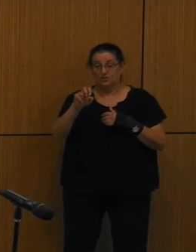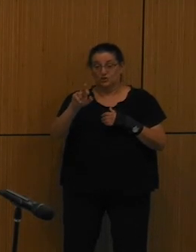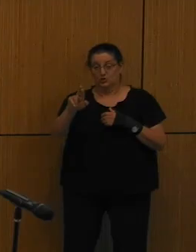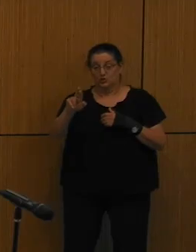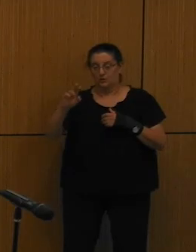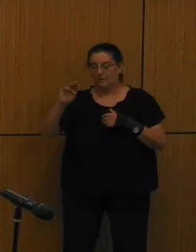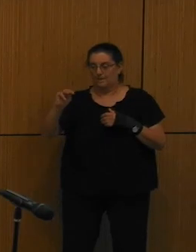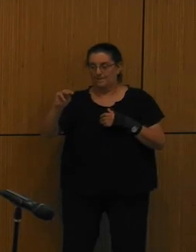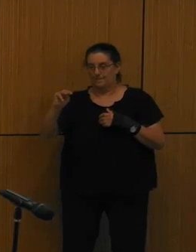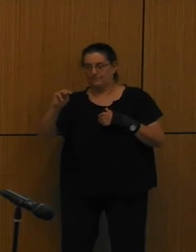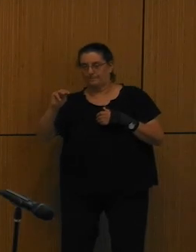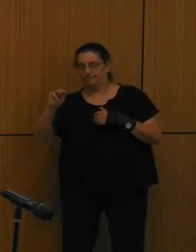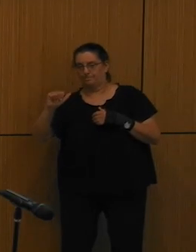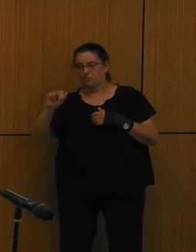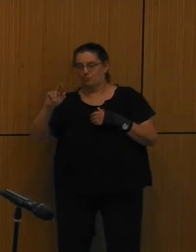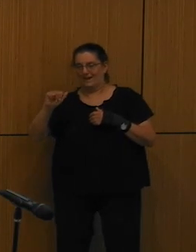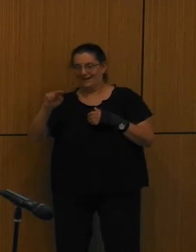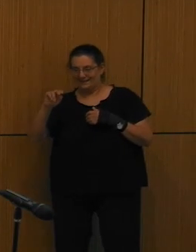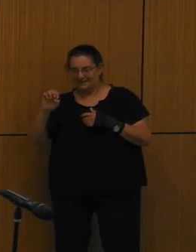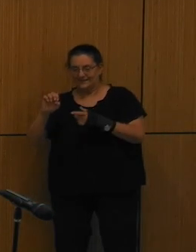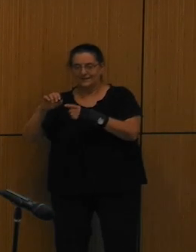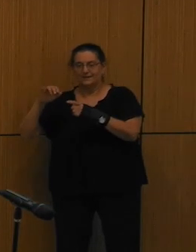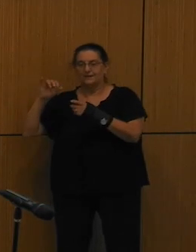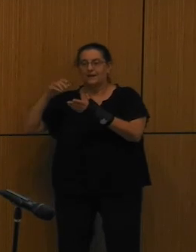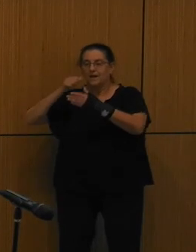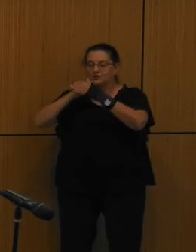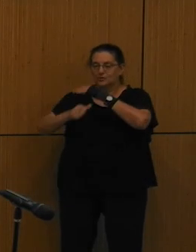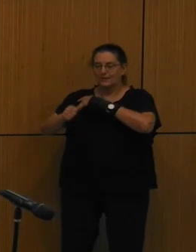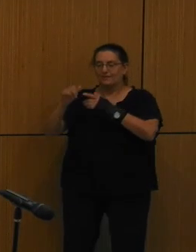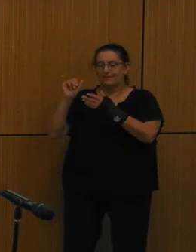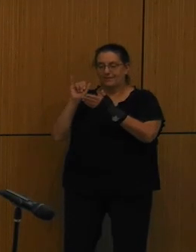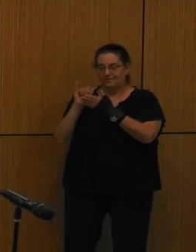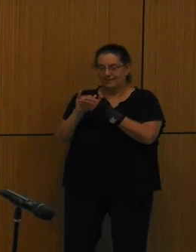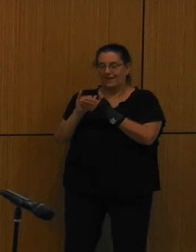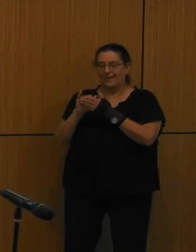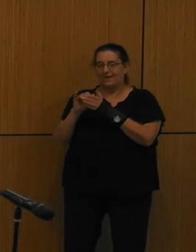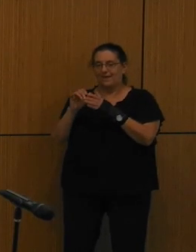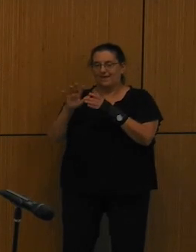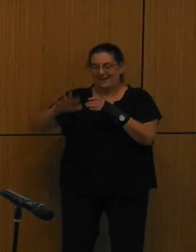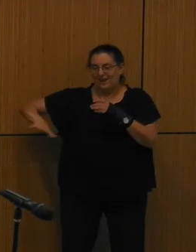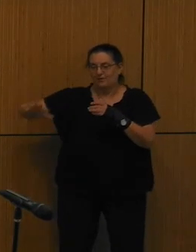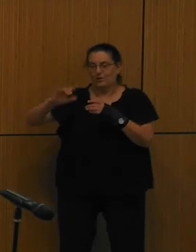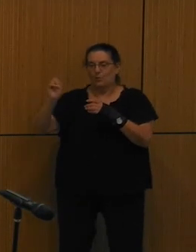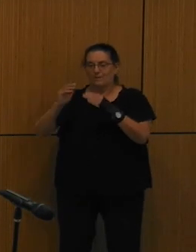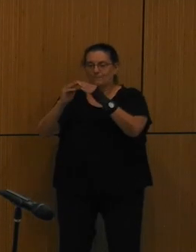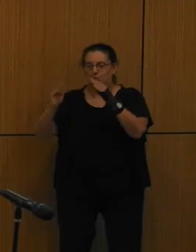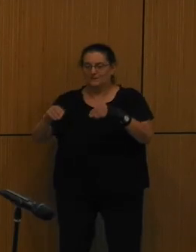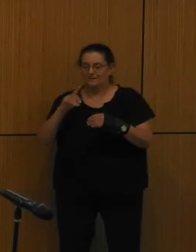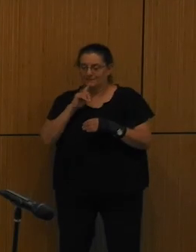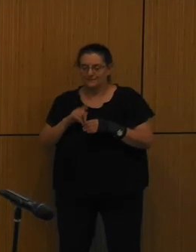And these boulders are glacial erratic that we're transported by the ice, during, you know, during the last ice age.